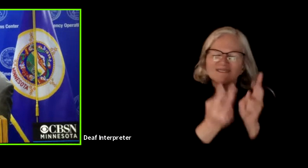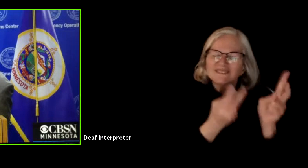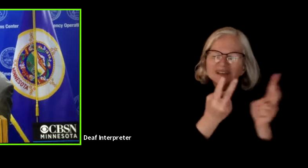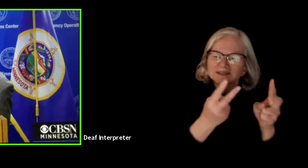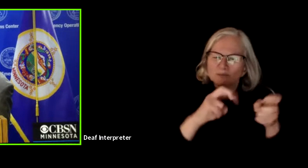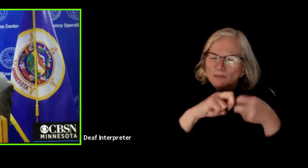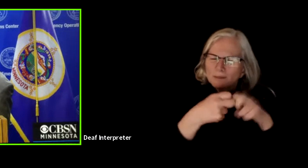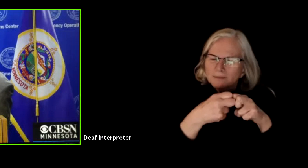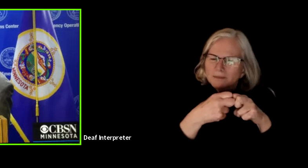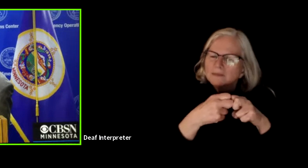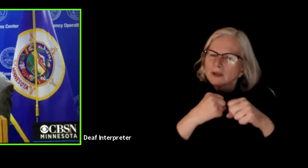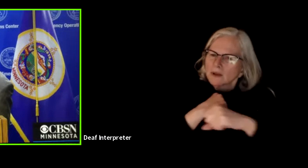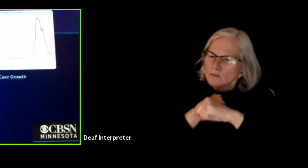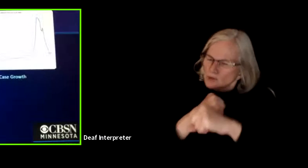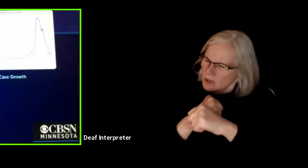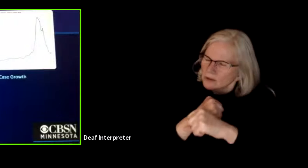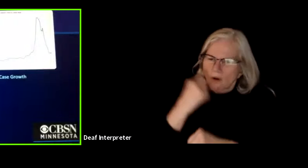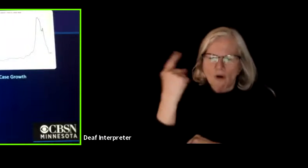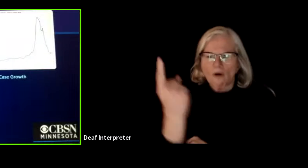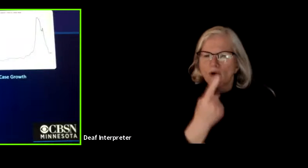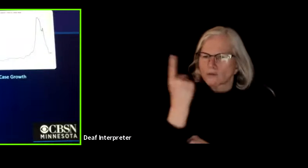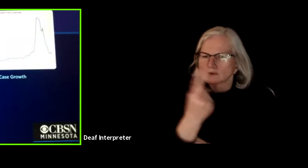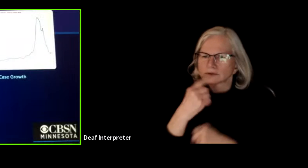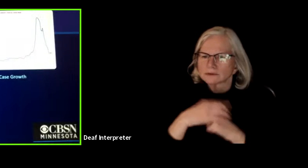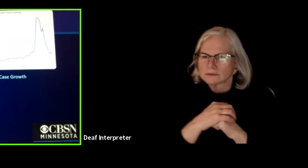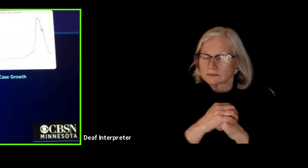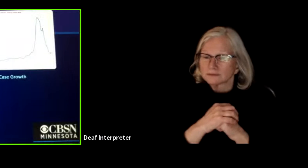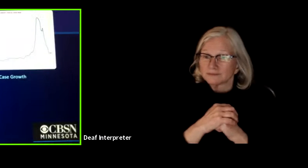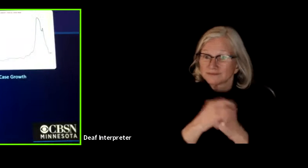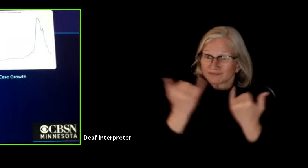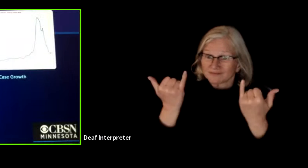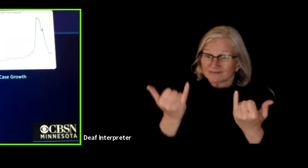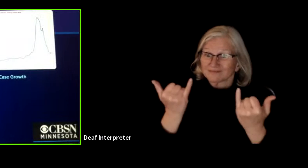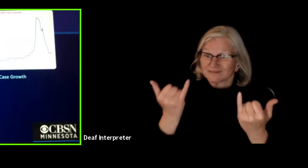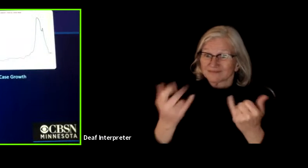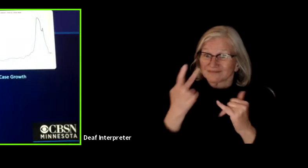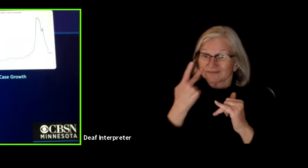GOES WAY UP AND COMES BACK DOWN, THE LITTLE BUMP ON THE DOWNWARD SAID O.SIDE, THAT'S THANKSGIVING.